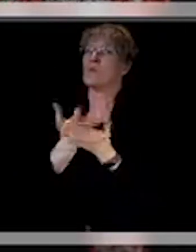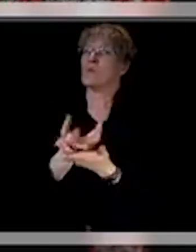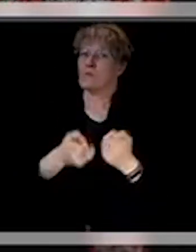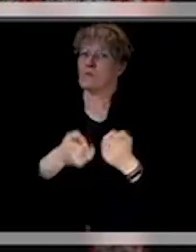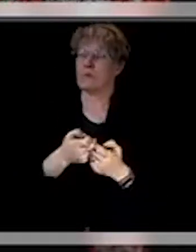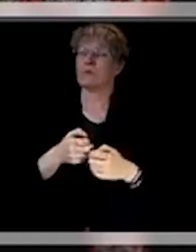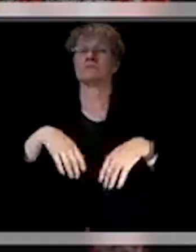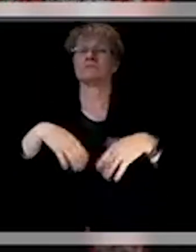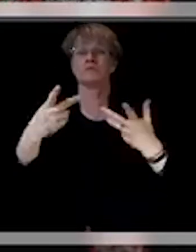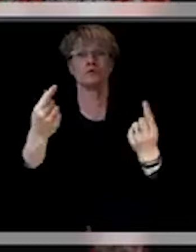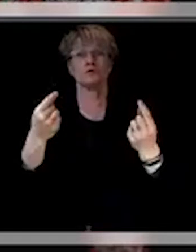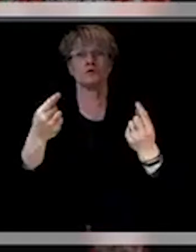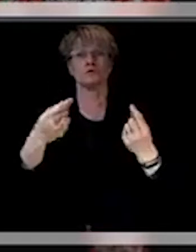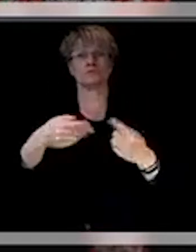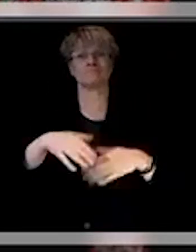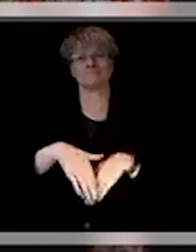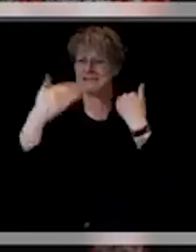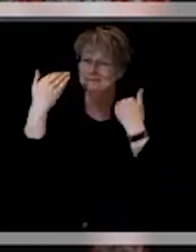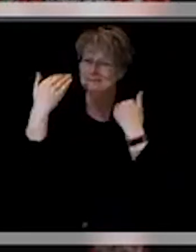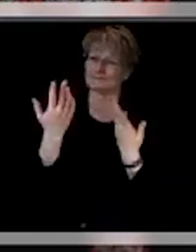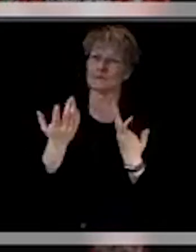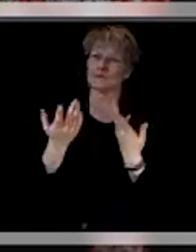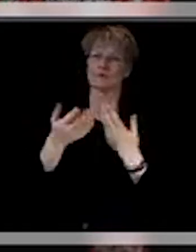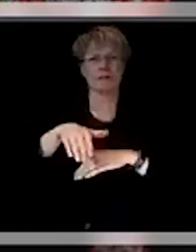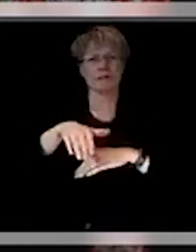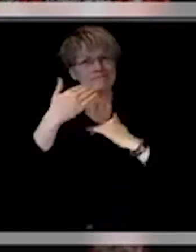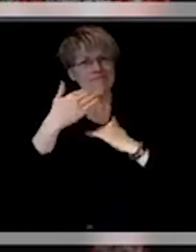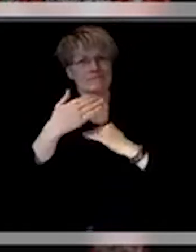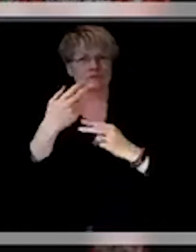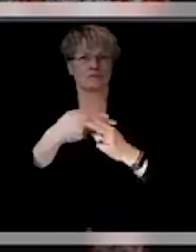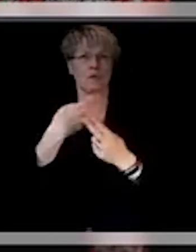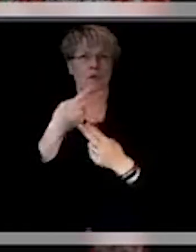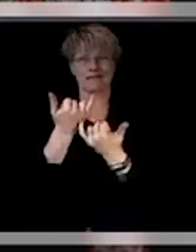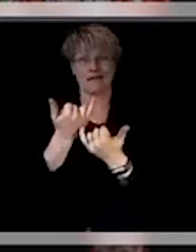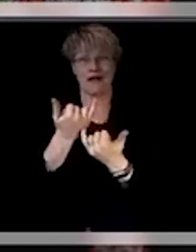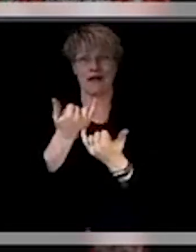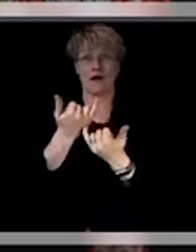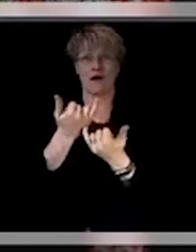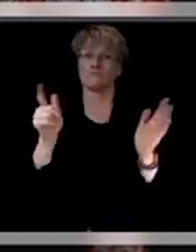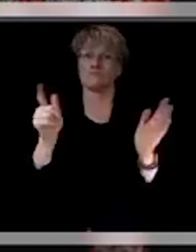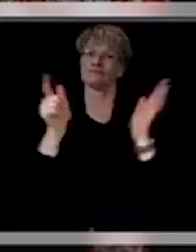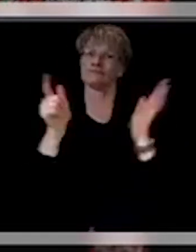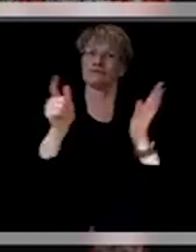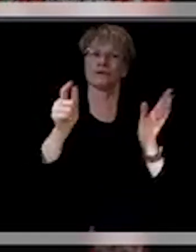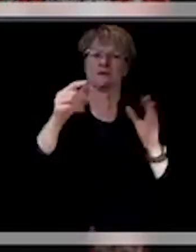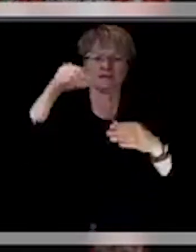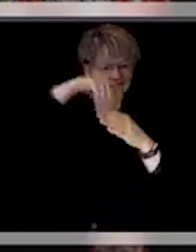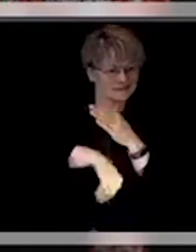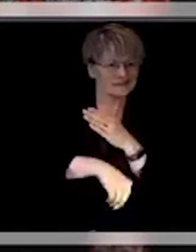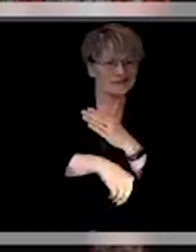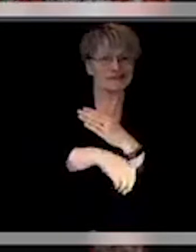place now where, of course, smoking is banned in indoor places, even near doorways to buildings,